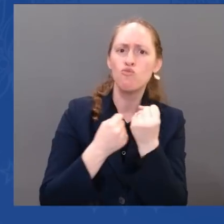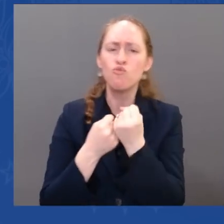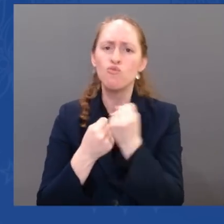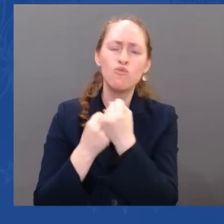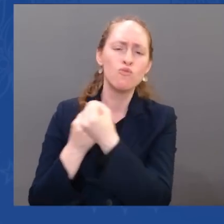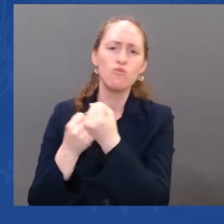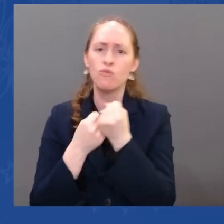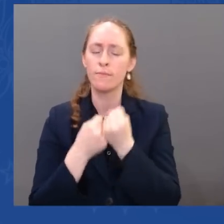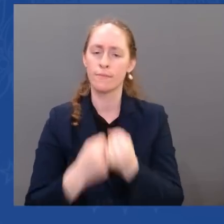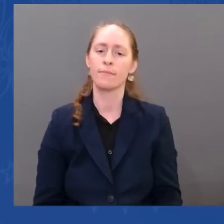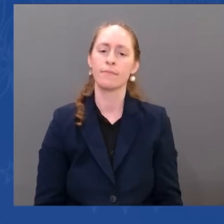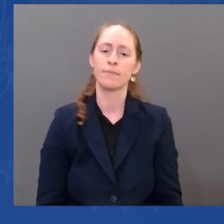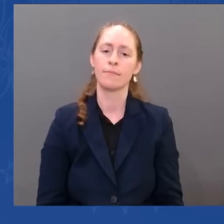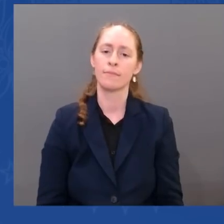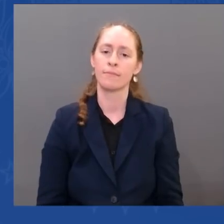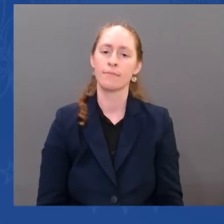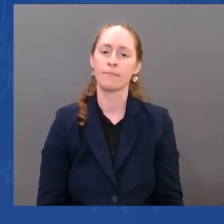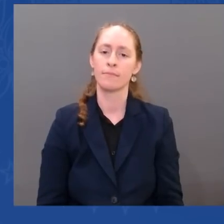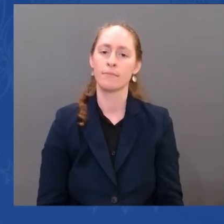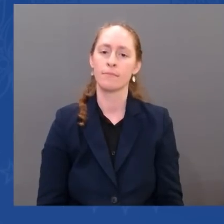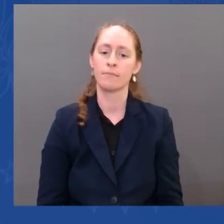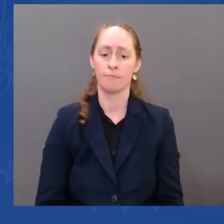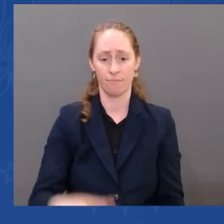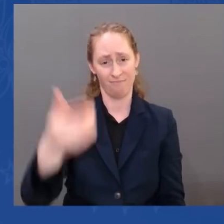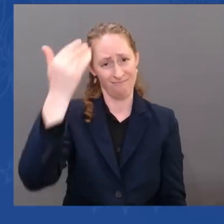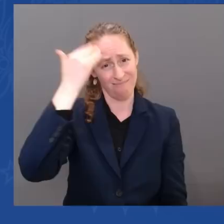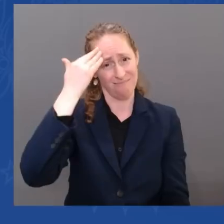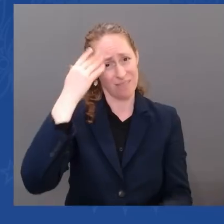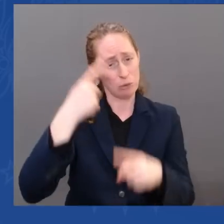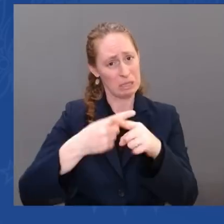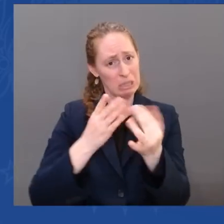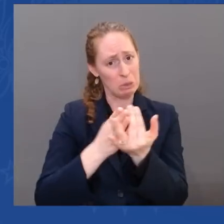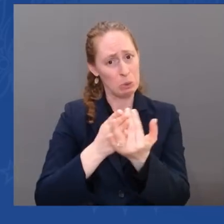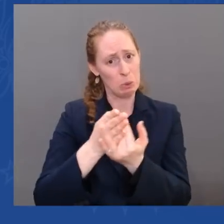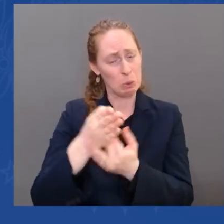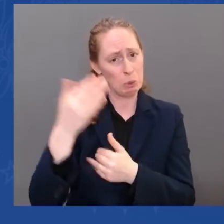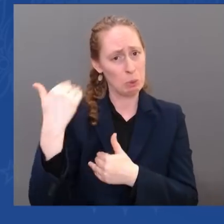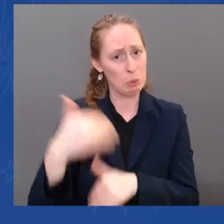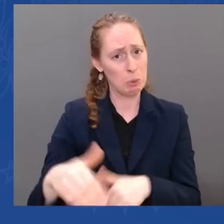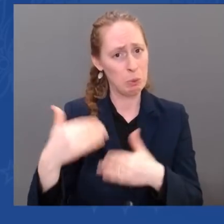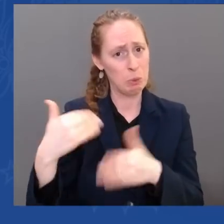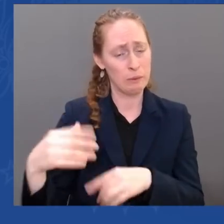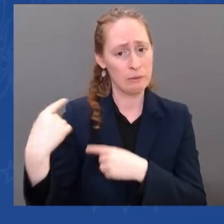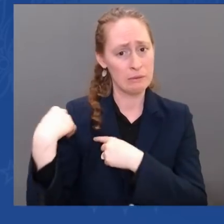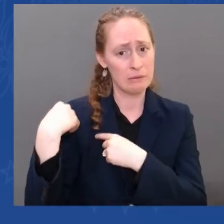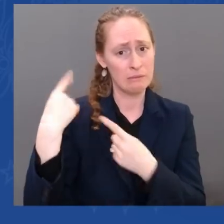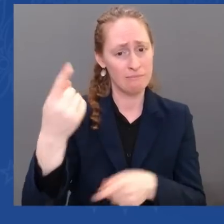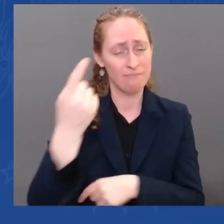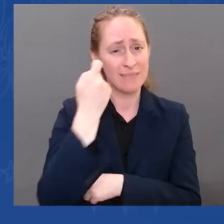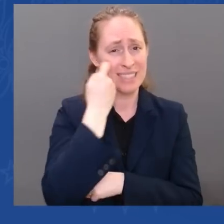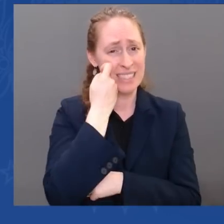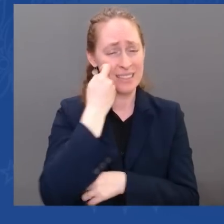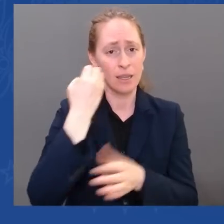The recent economic crisis was extremely painful for our people. But Greeks have proven their resilience.